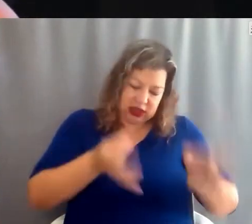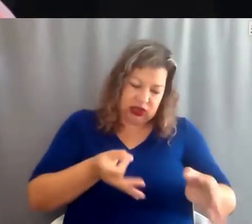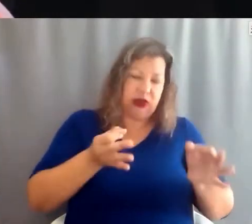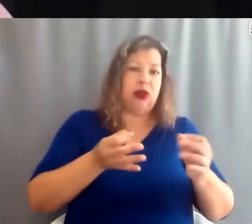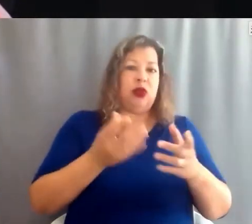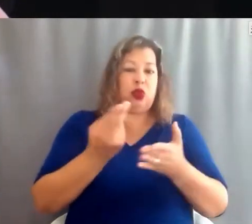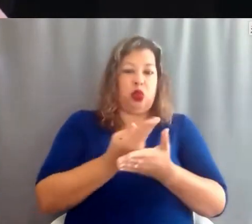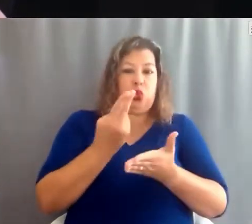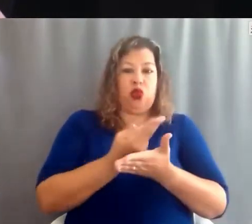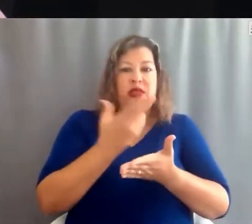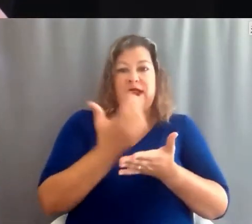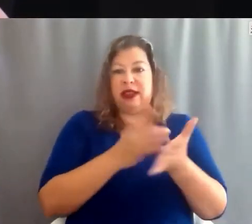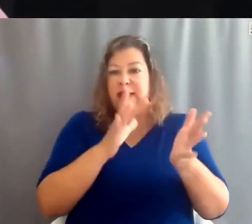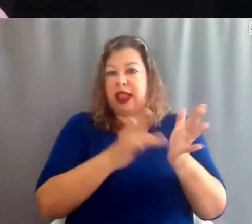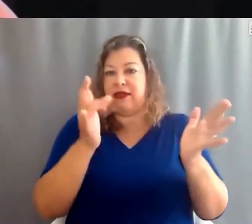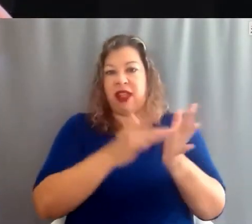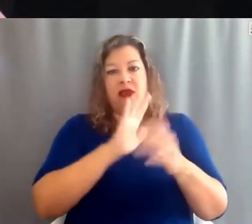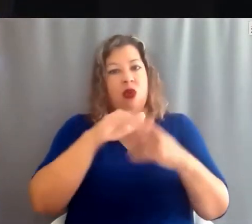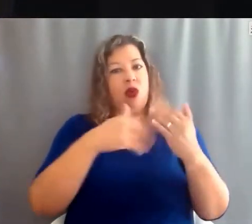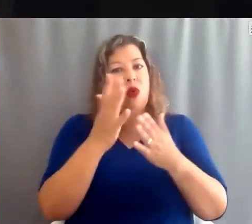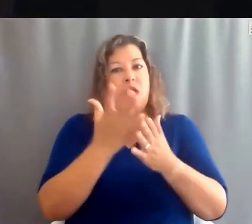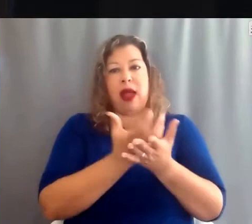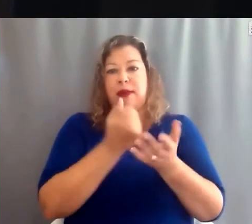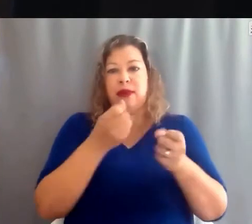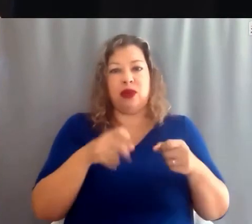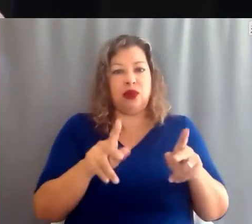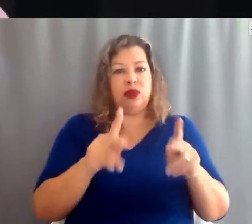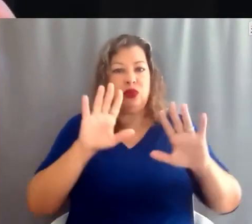moments as opportunities to center young people. So I love that. I love that.